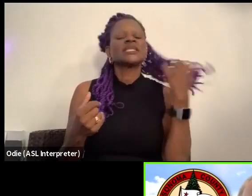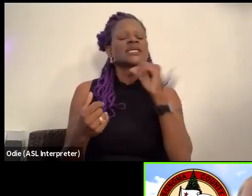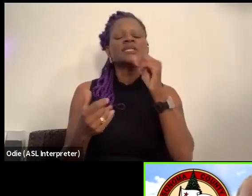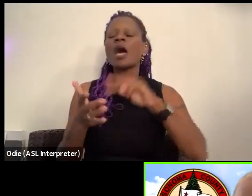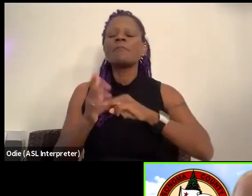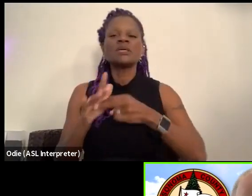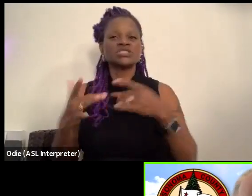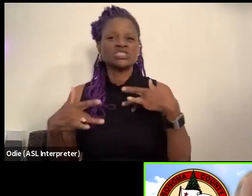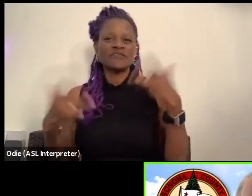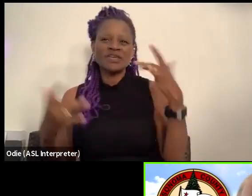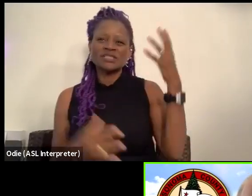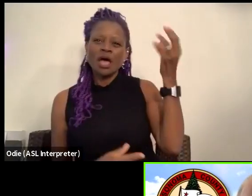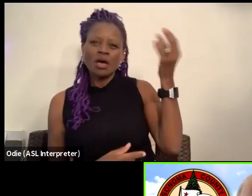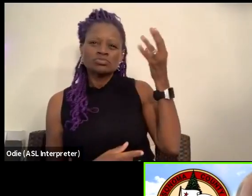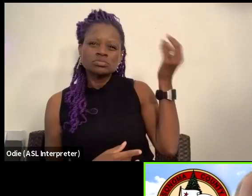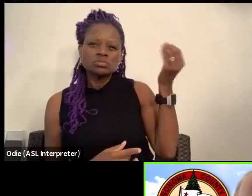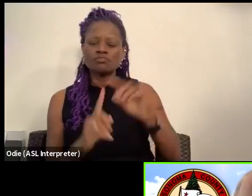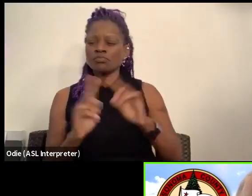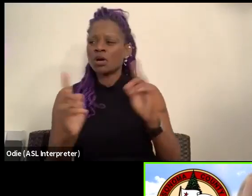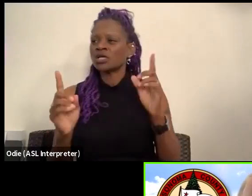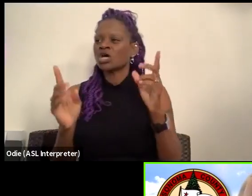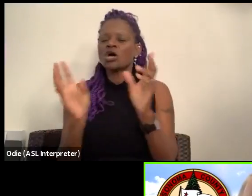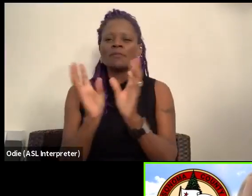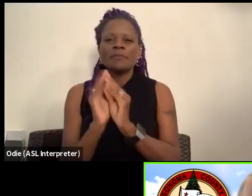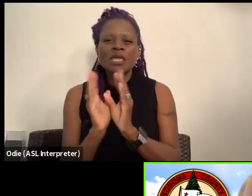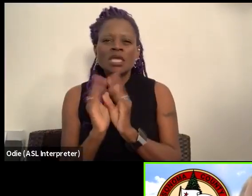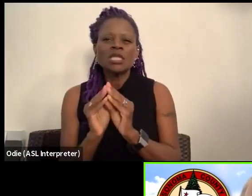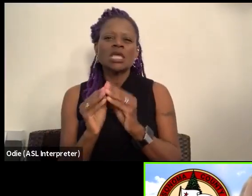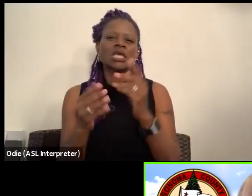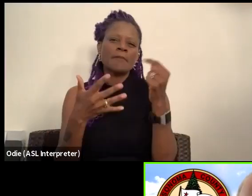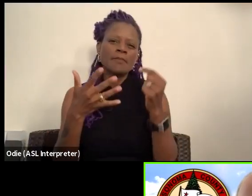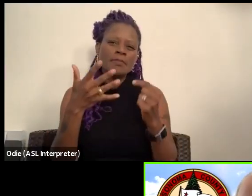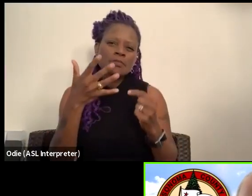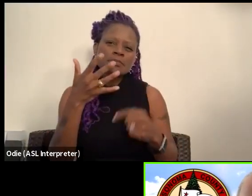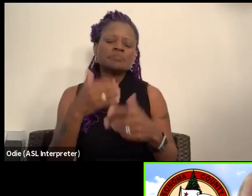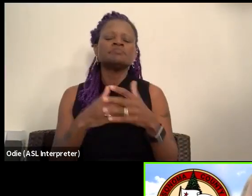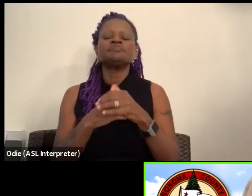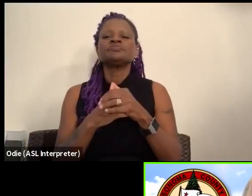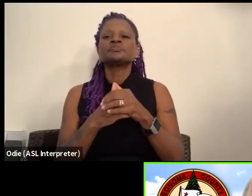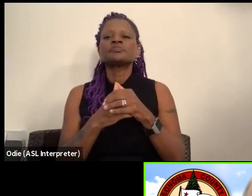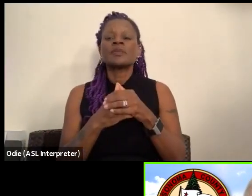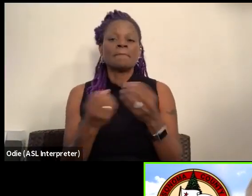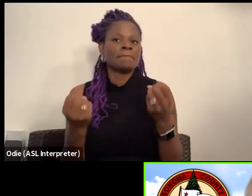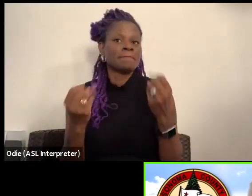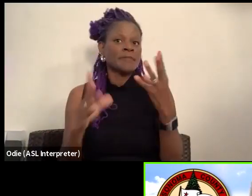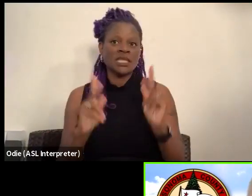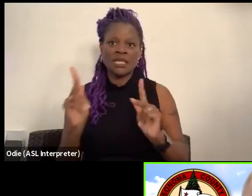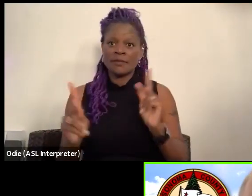together, but things like conferences, meetings, other things like that. And as many people might not be surprised